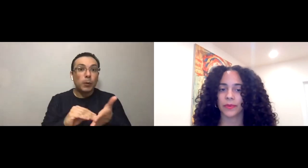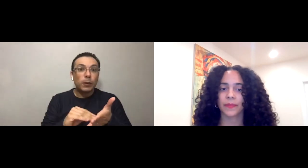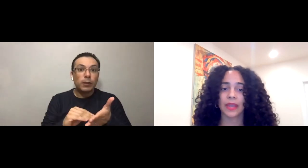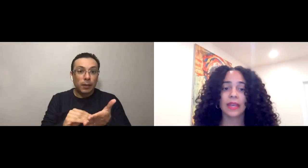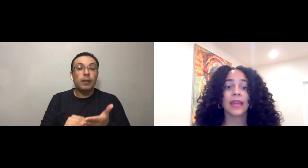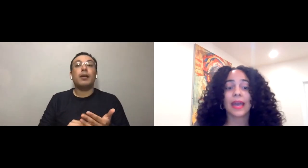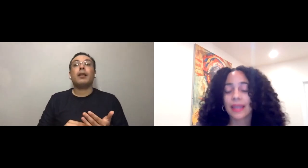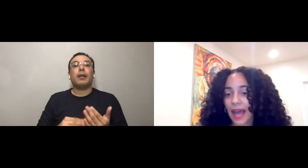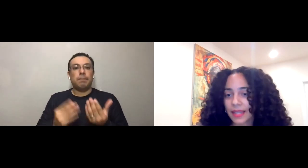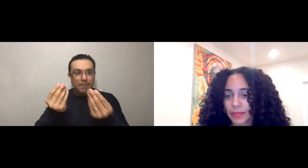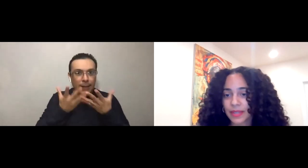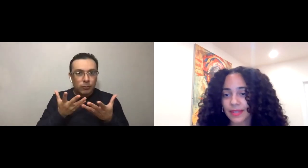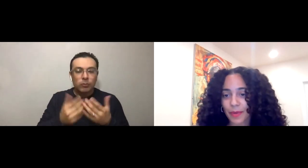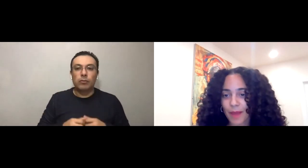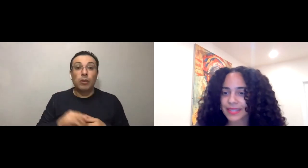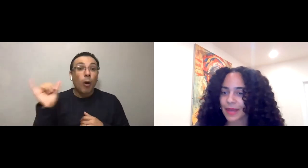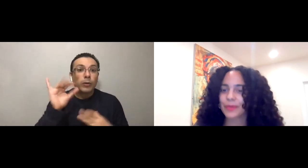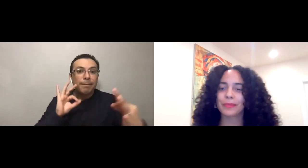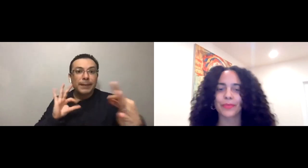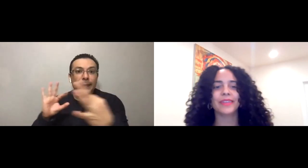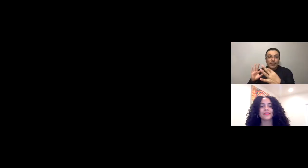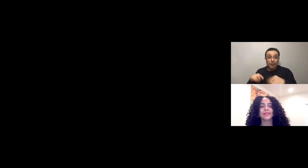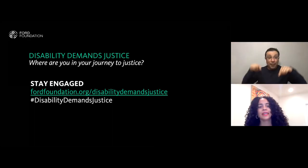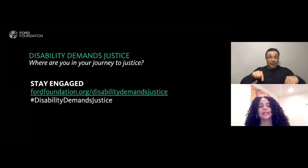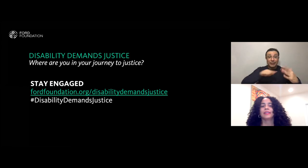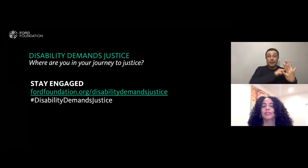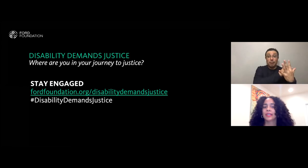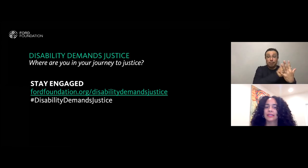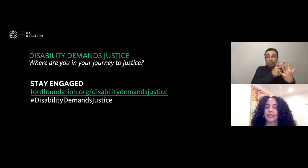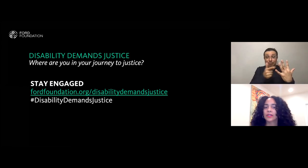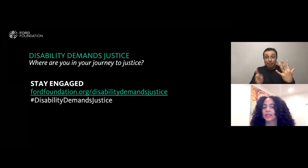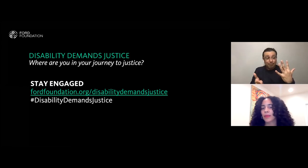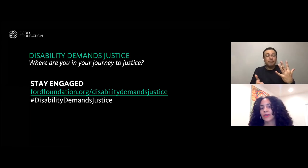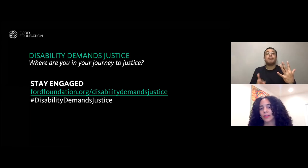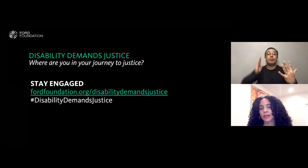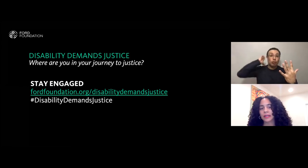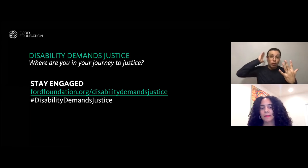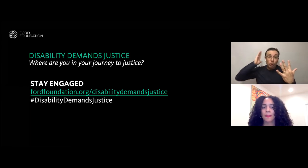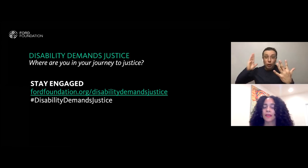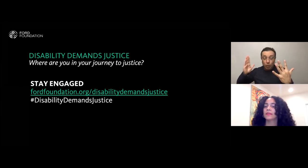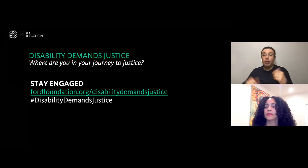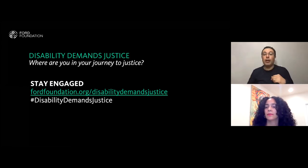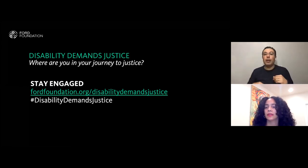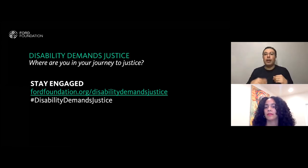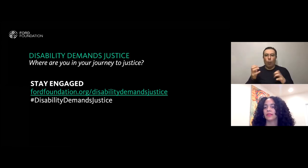And last, because I promised I would be brief, to continue to expand your learning in the disability rights field.